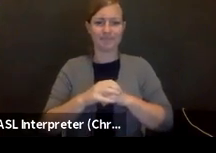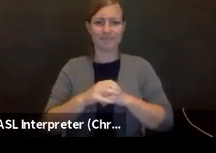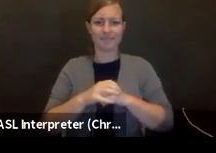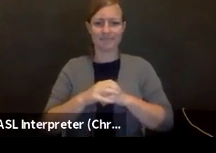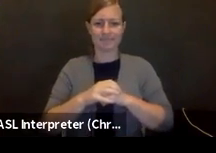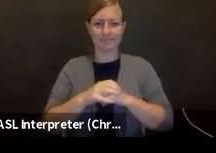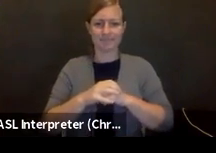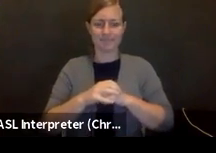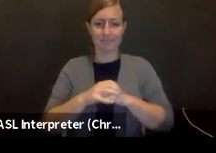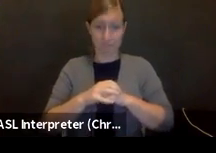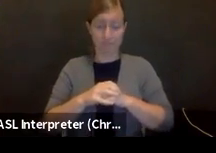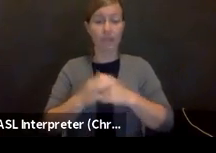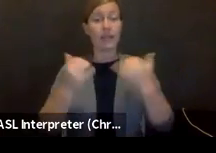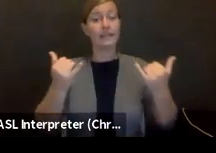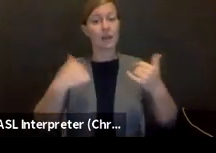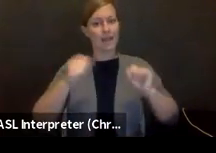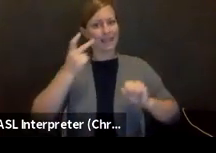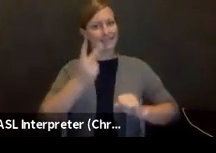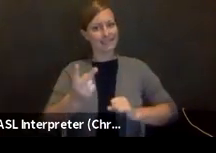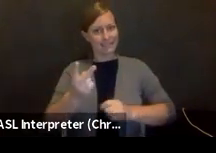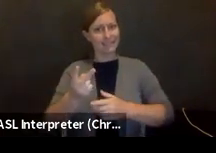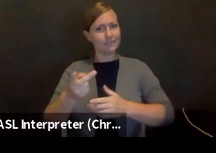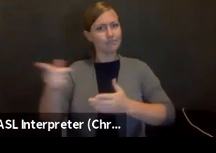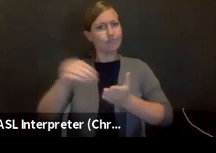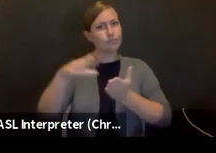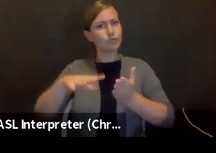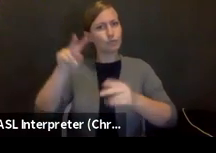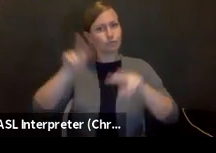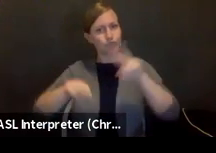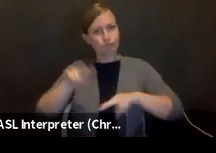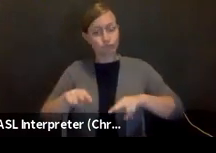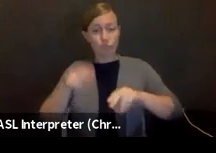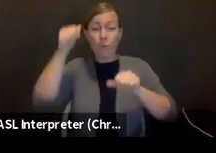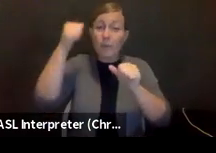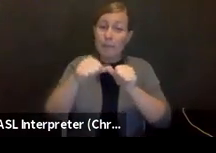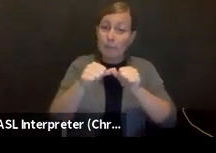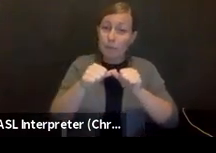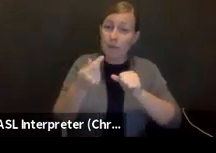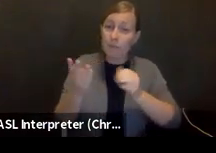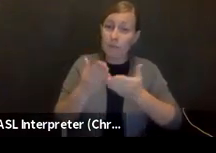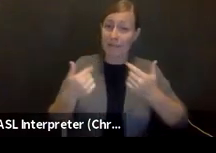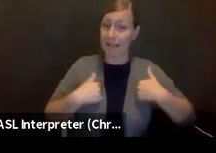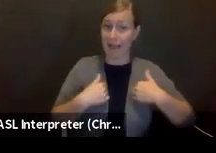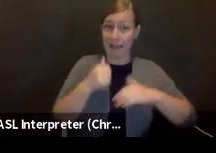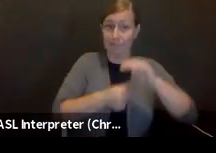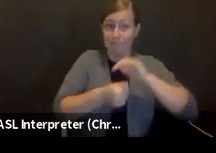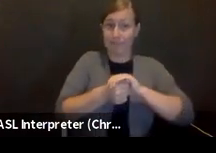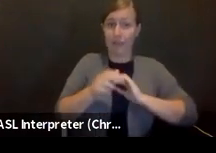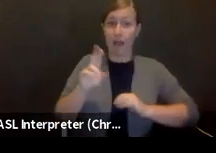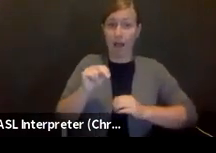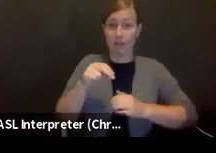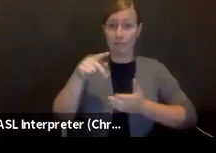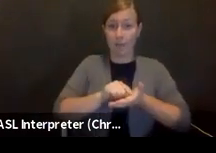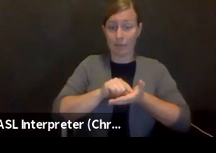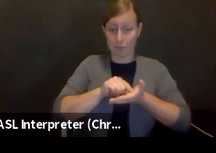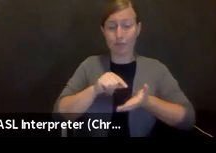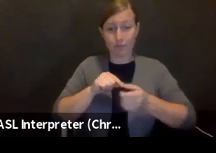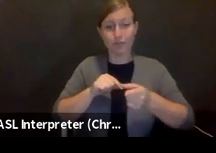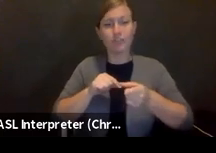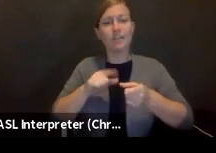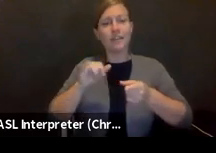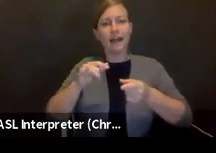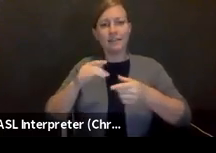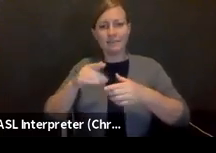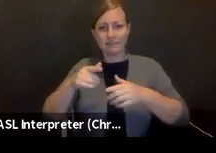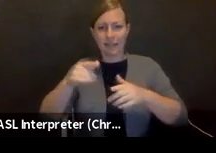ESD 189 - Amy Colburn: So now I can see all of the. Remember we talked about how I had unpublished a few things. So in between unit two in this link there was a few things that as a teacher. I had access to